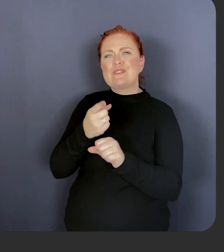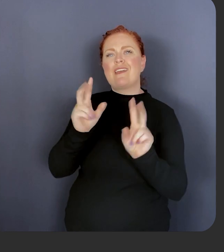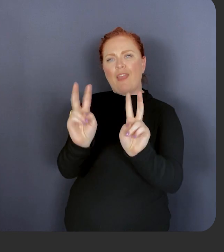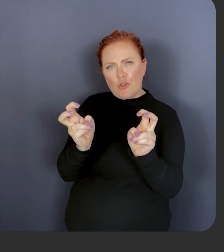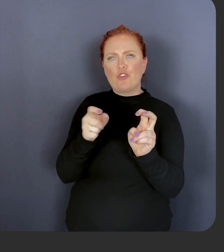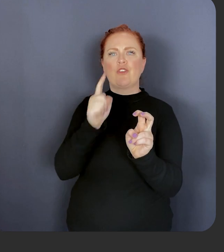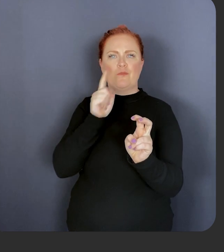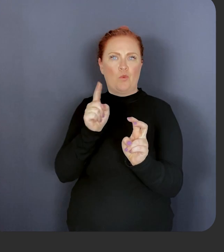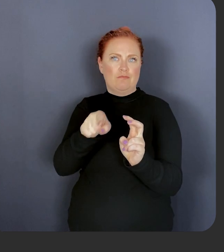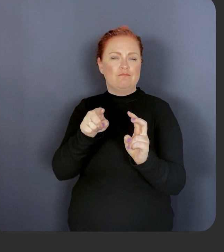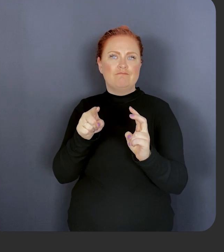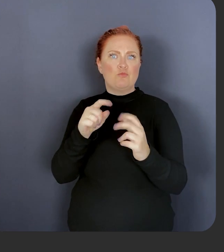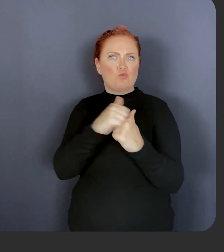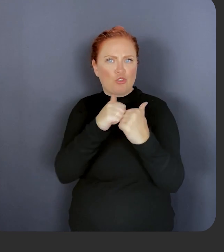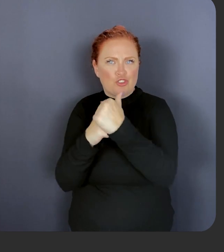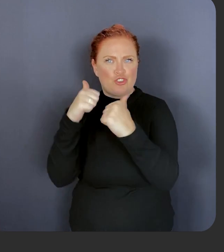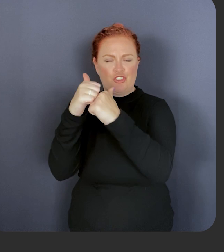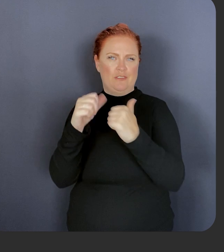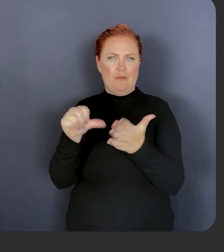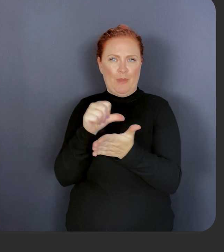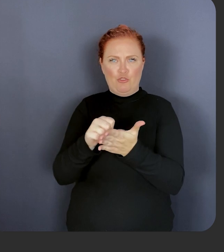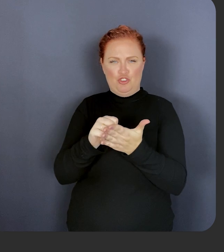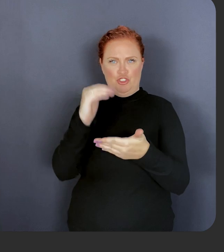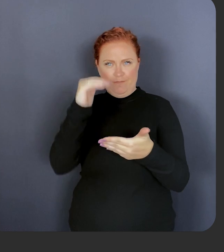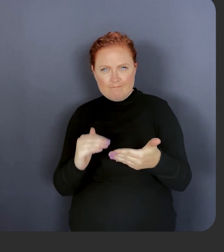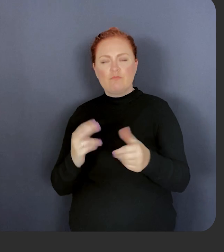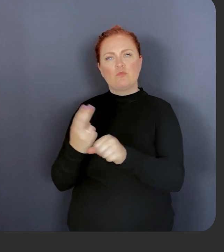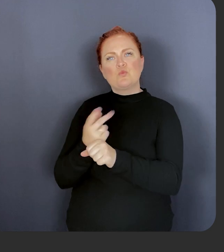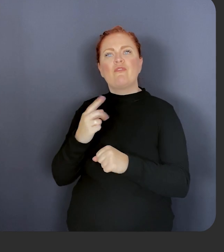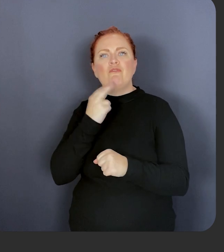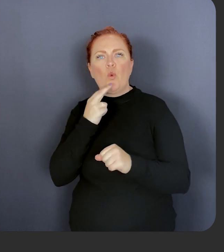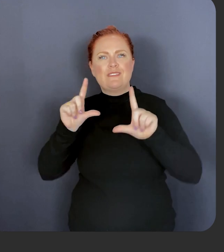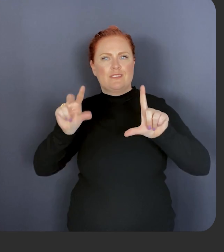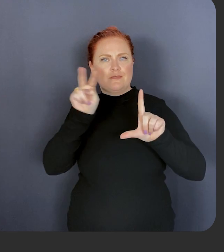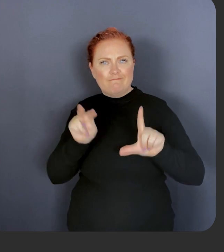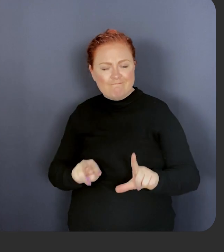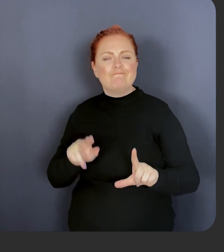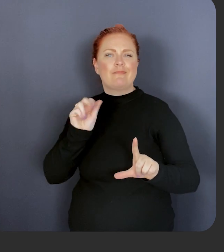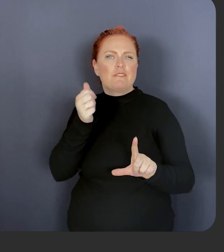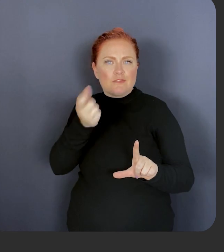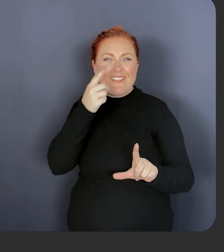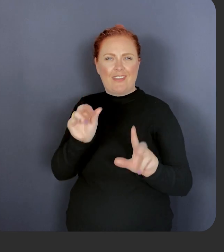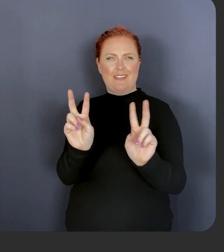which is semantic HTML elements that our voiceover would understand as the header of a section.